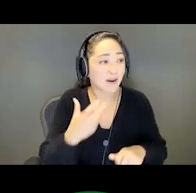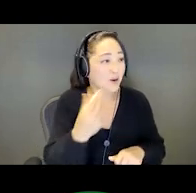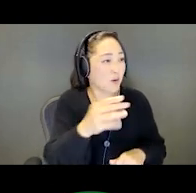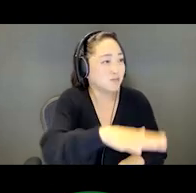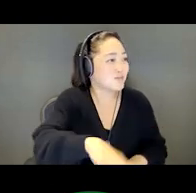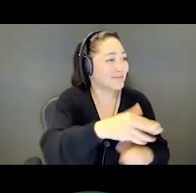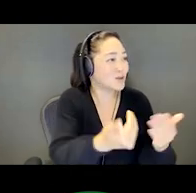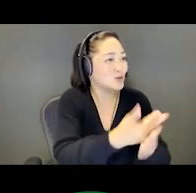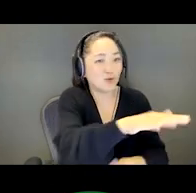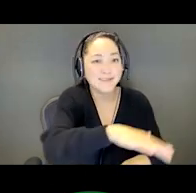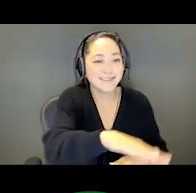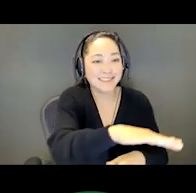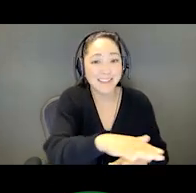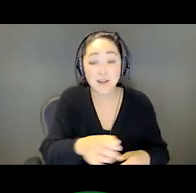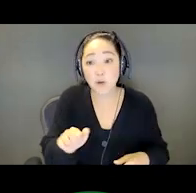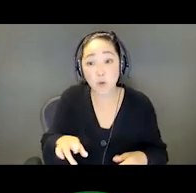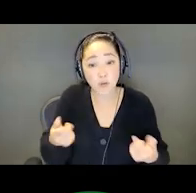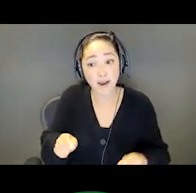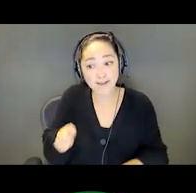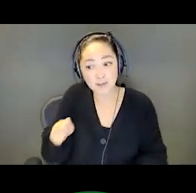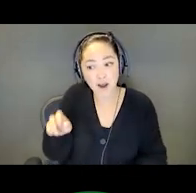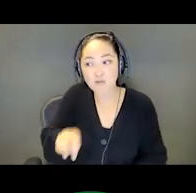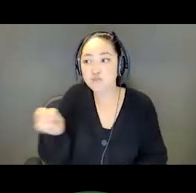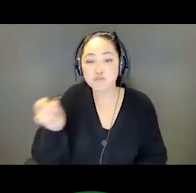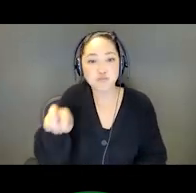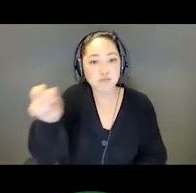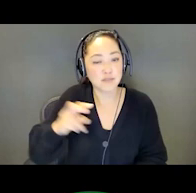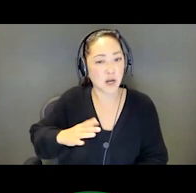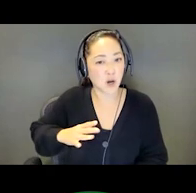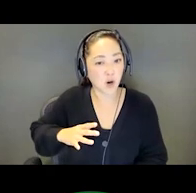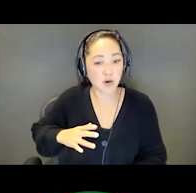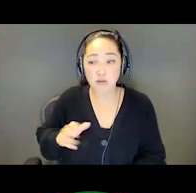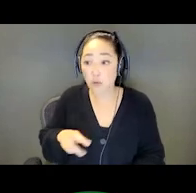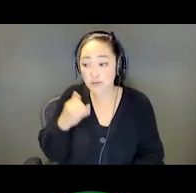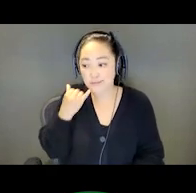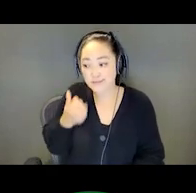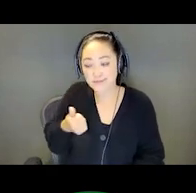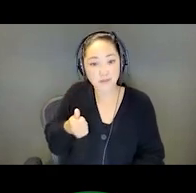It can also be as simple as going for a simple walk around the neighborhood. One of the most